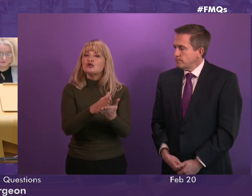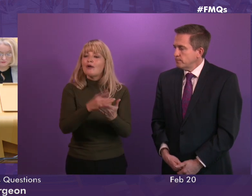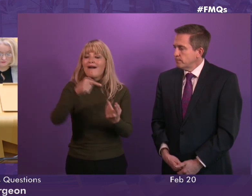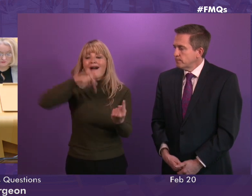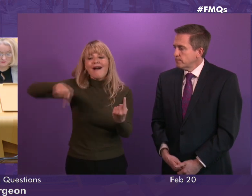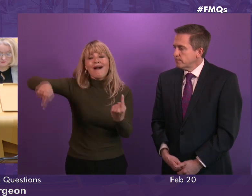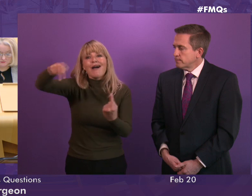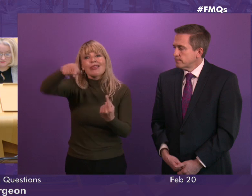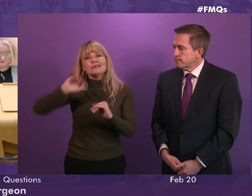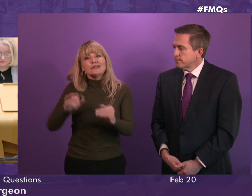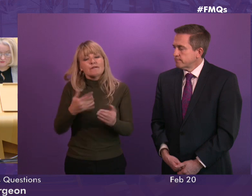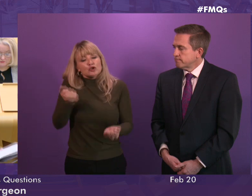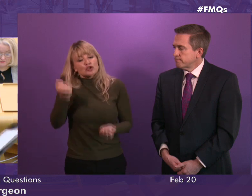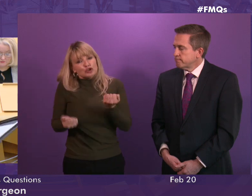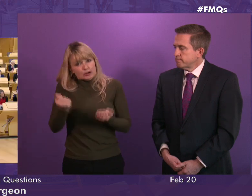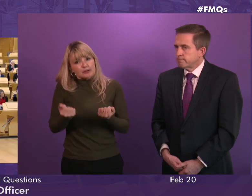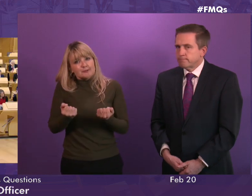interests of society overall.